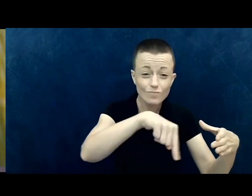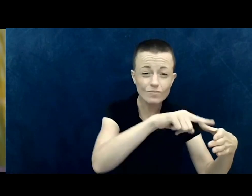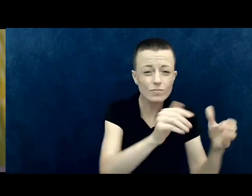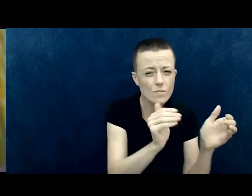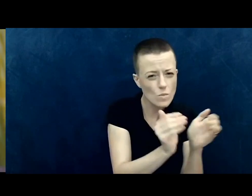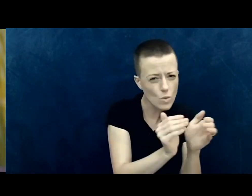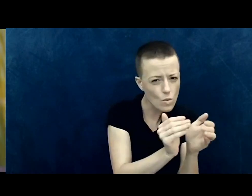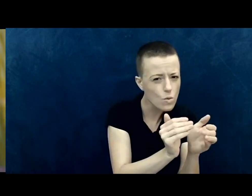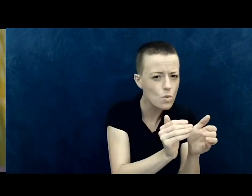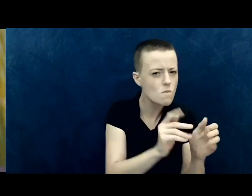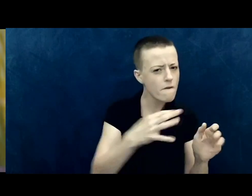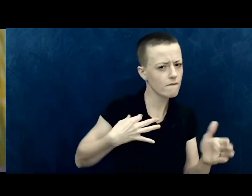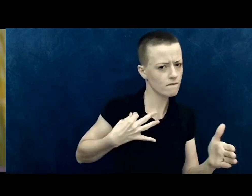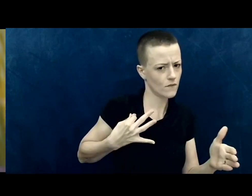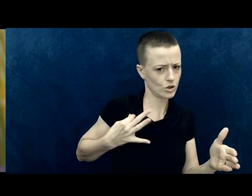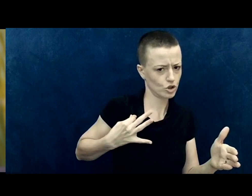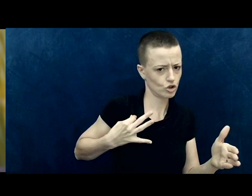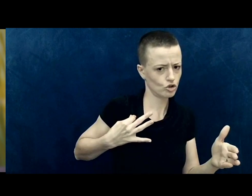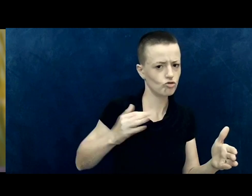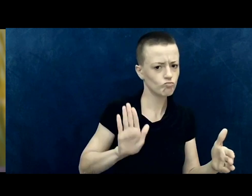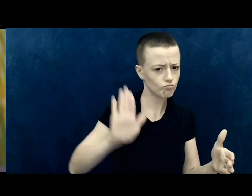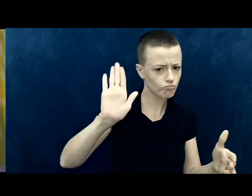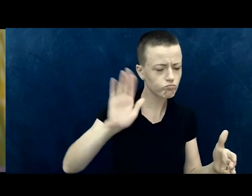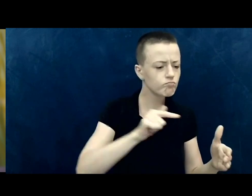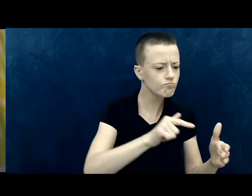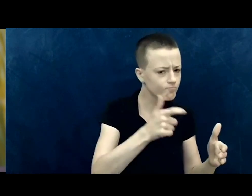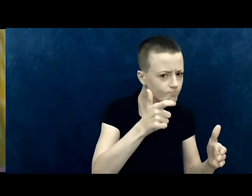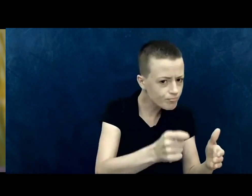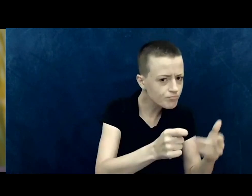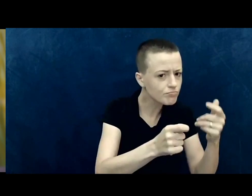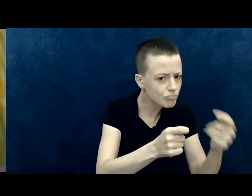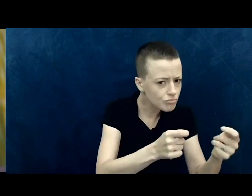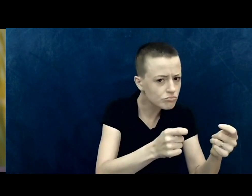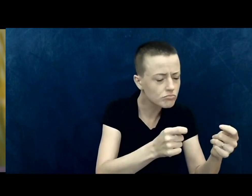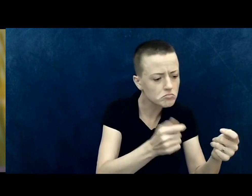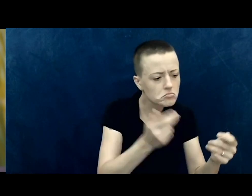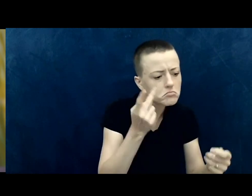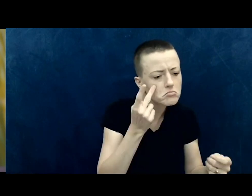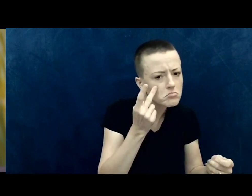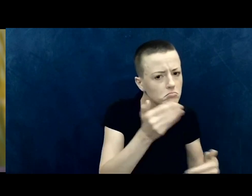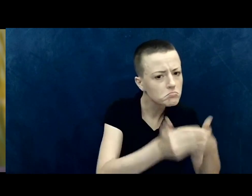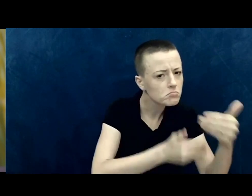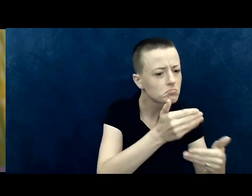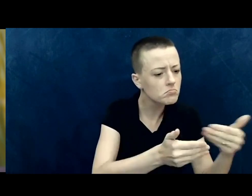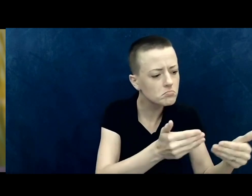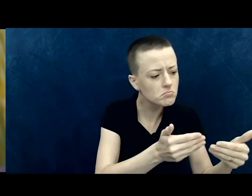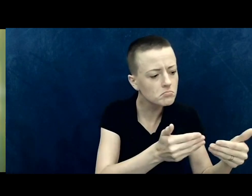There’s the first phase - in which we determine if the vaccine is safe and if there are side effects.